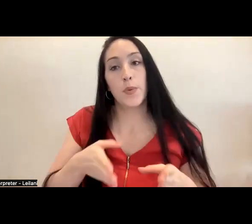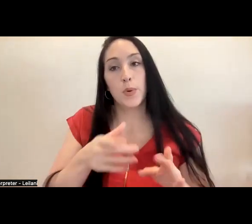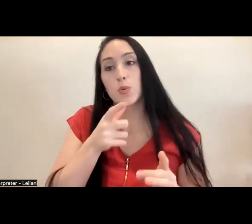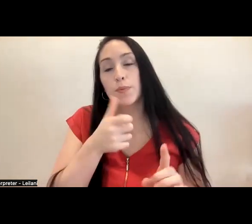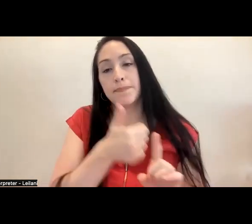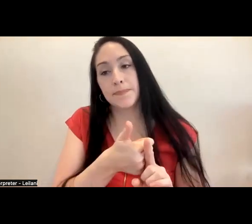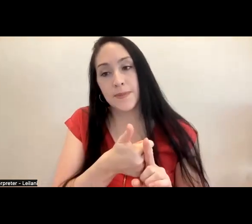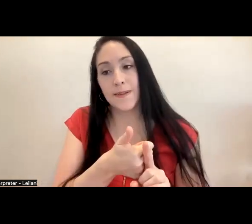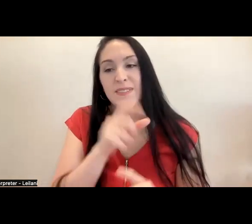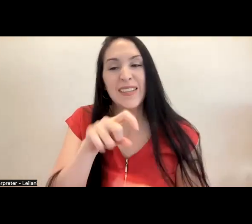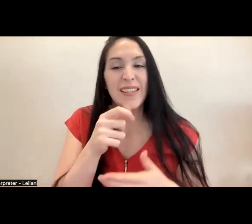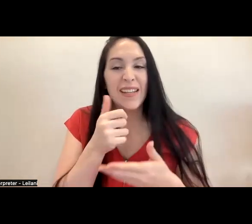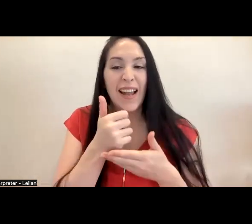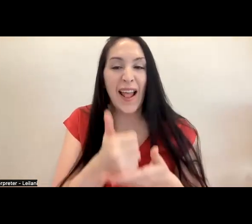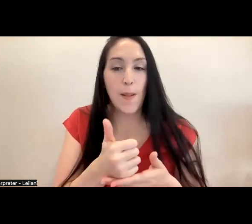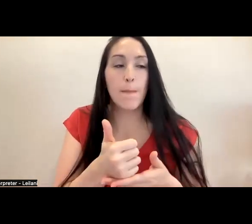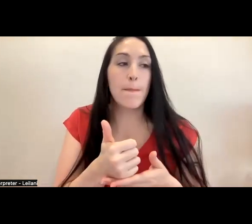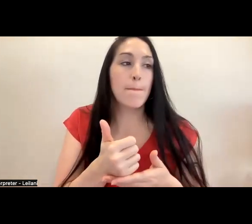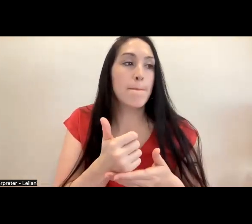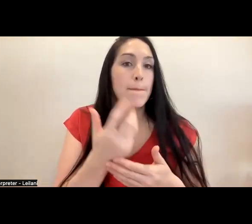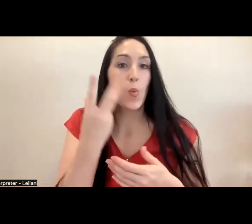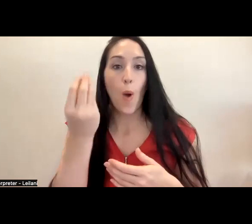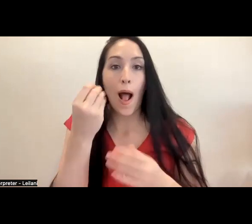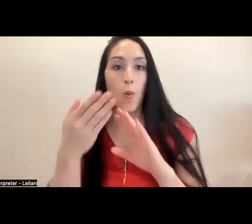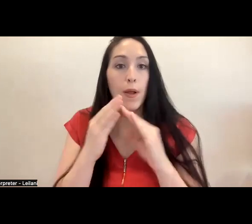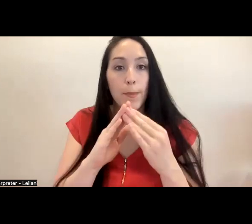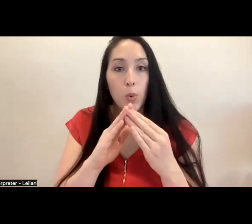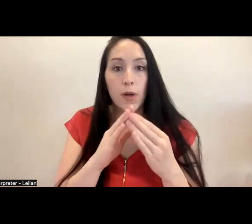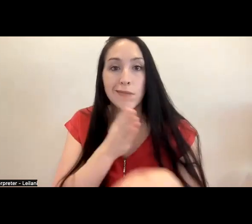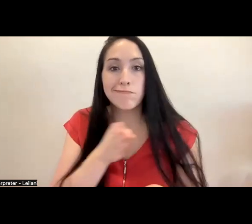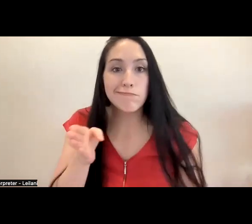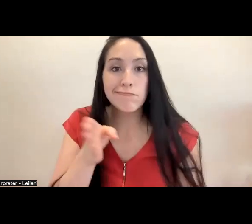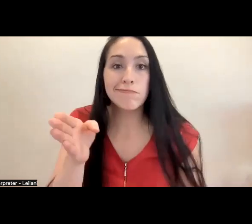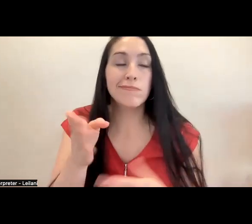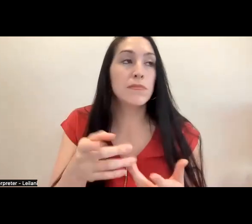navigating their community or using their phone to help with